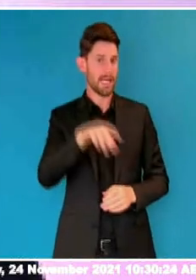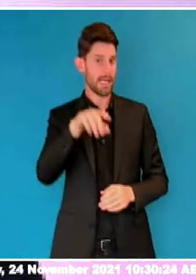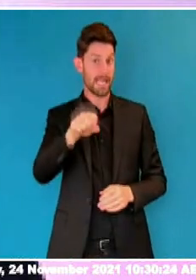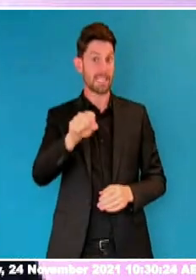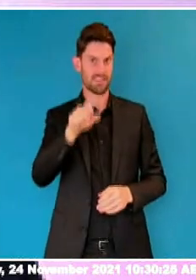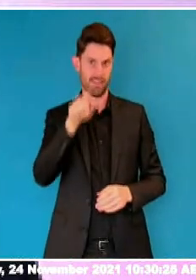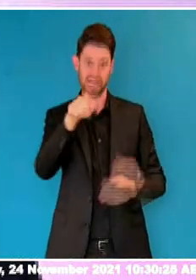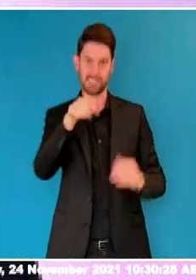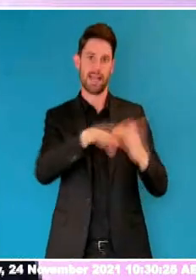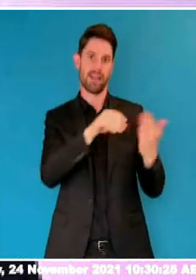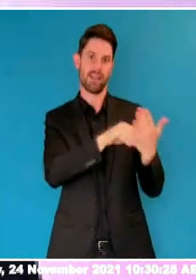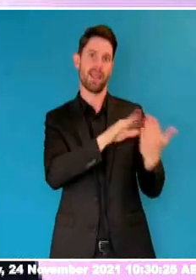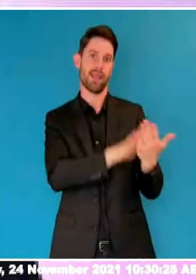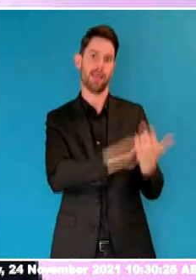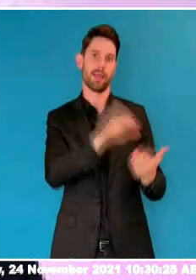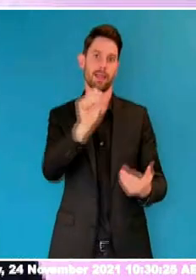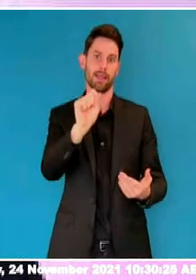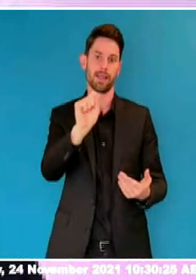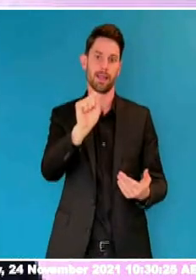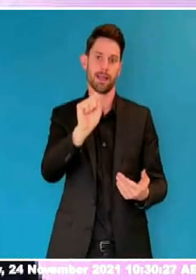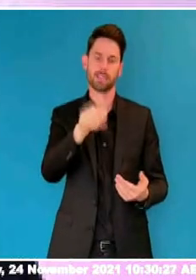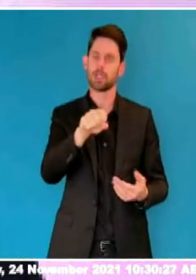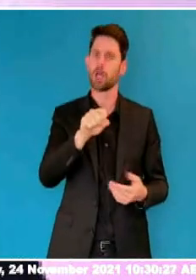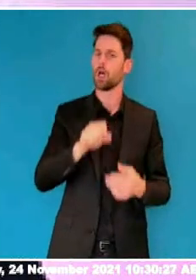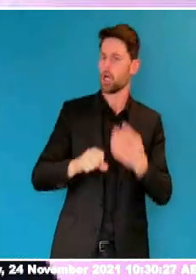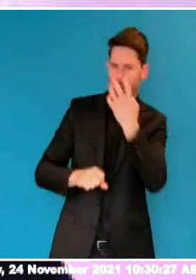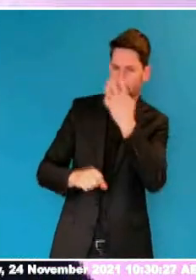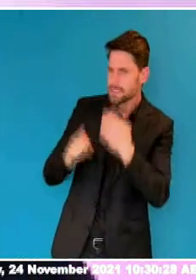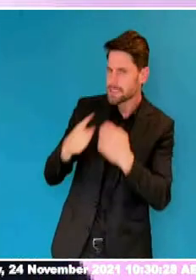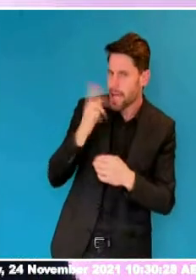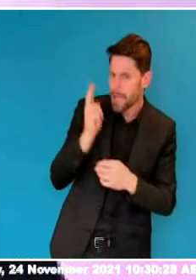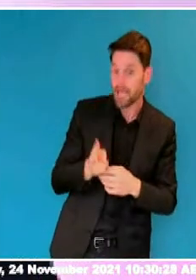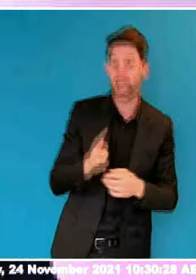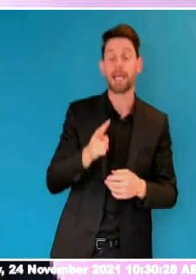Sorry, I missed that. Yes. That is called out in that.